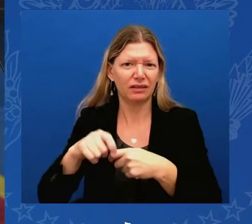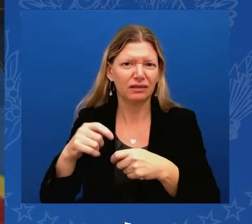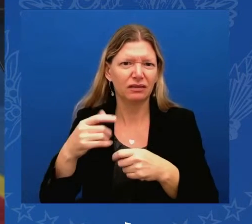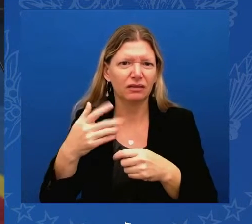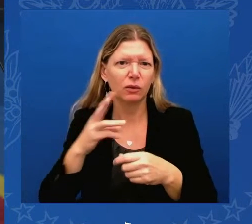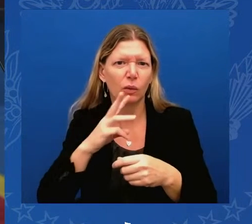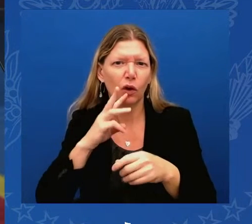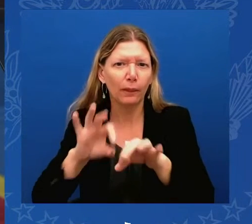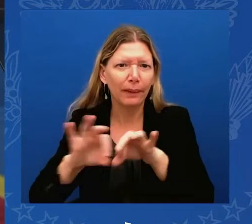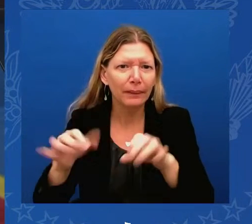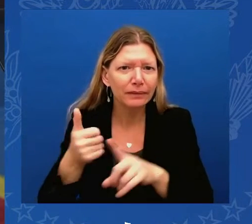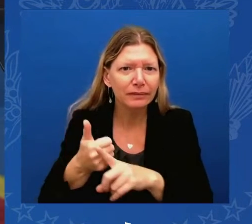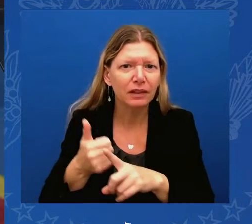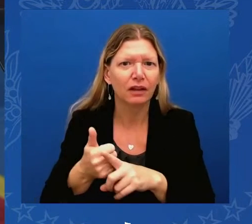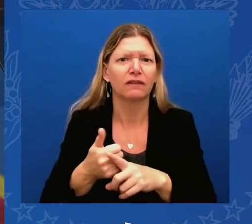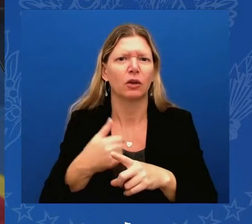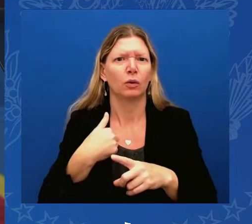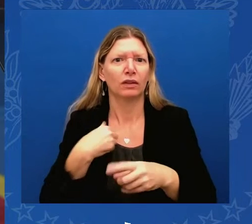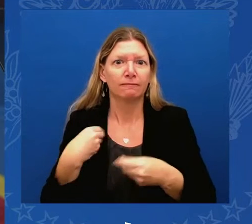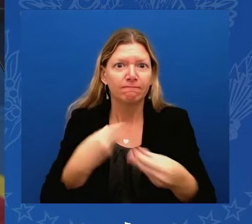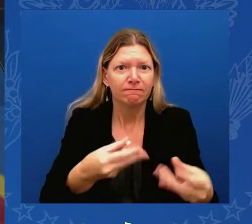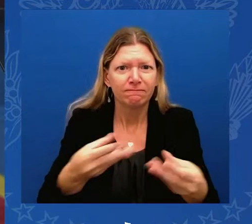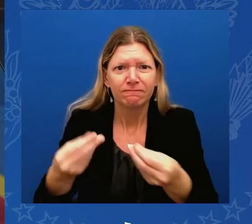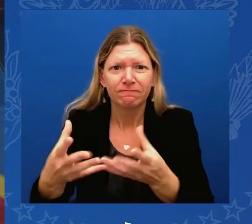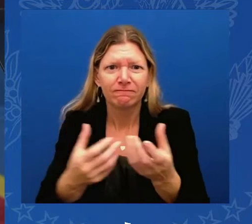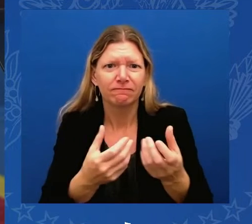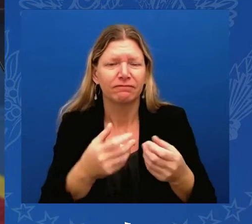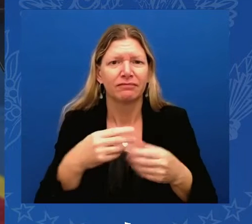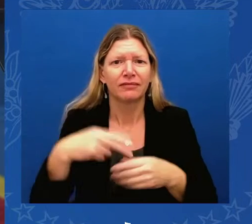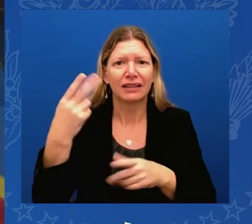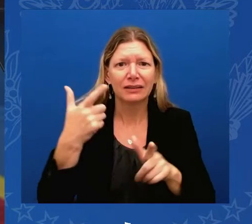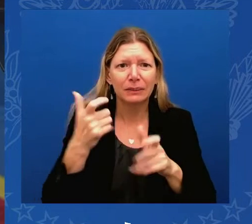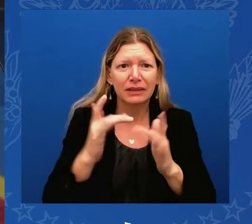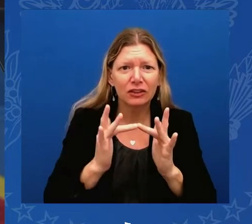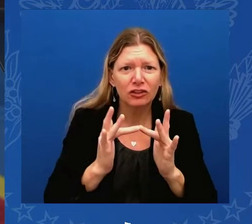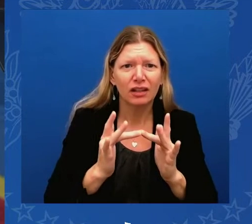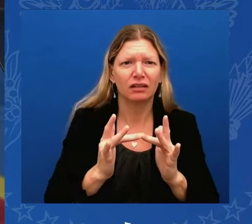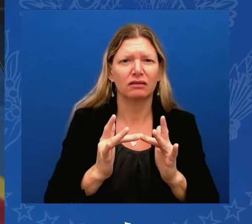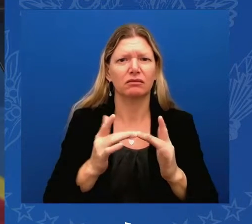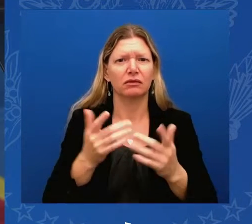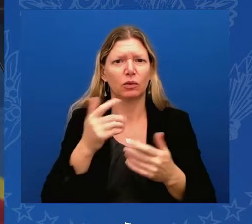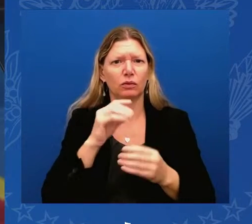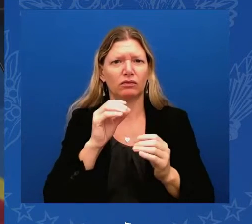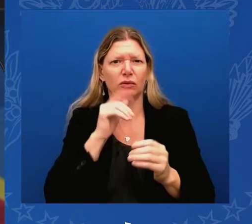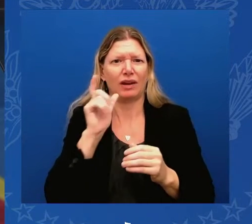Instead of forcing you to prove you're 10 times better, we're breaking down doors